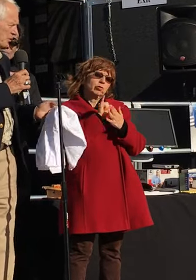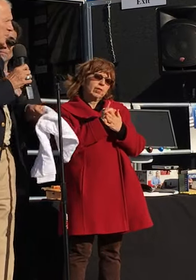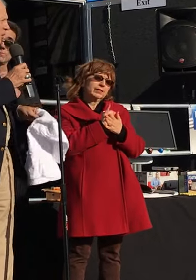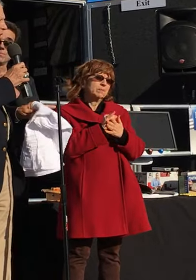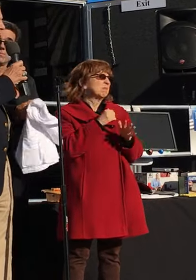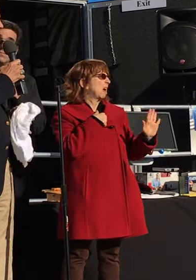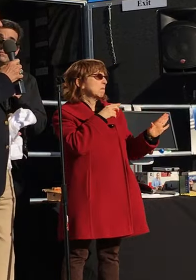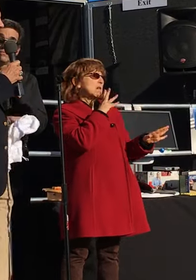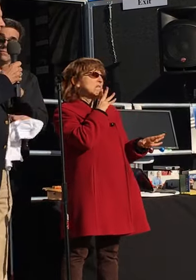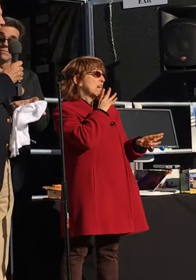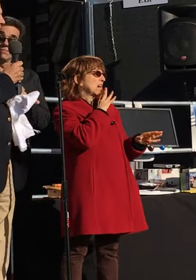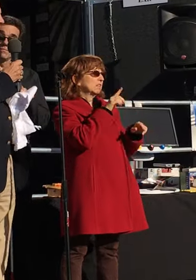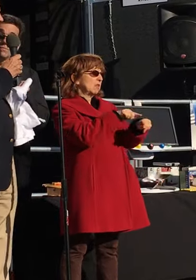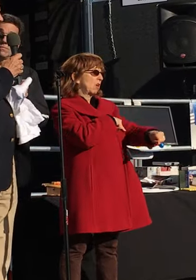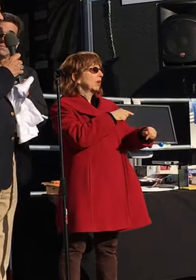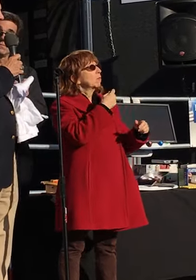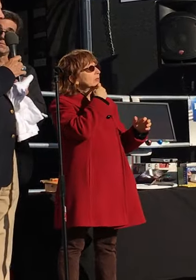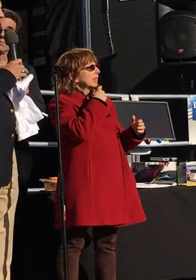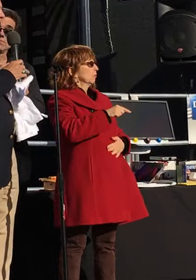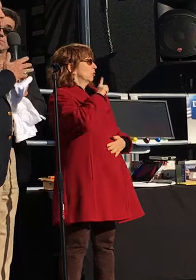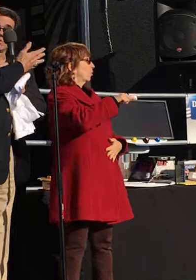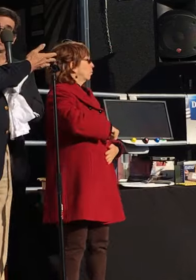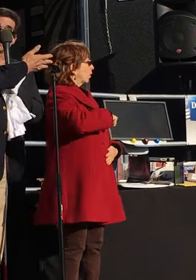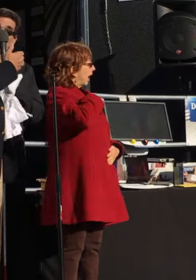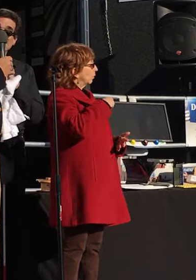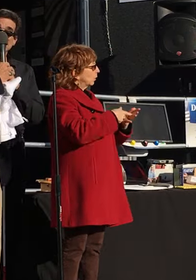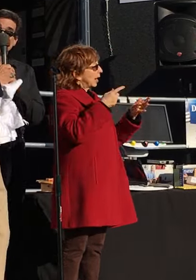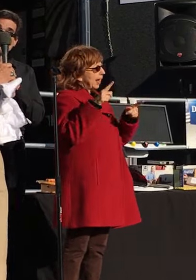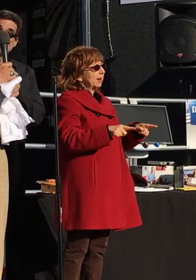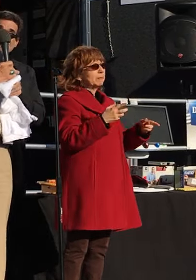I won't be long I just wanted to say I'm so proud of what's happened here and what's happening